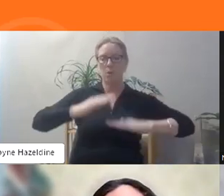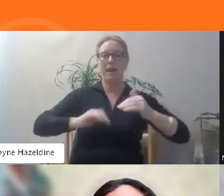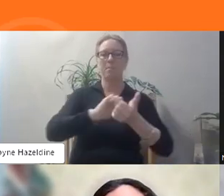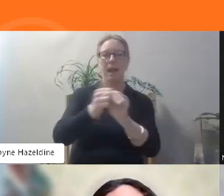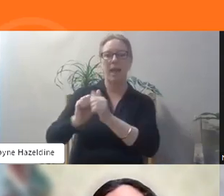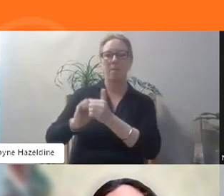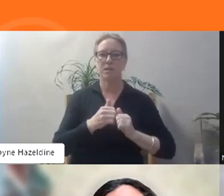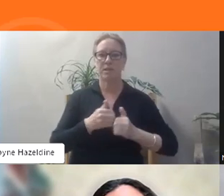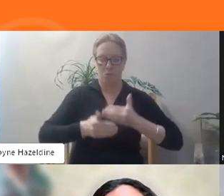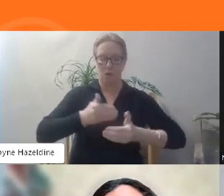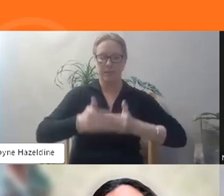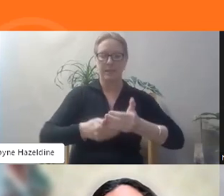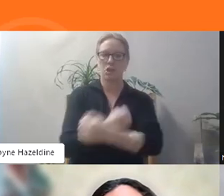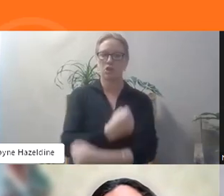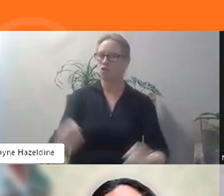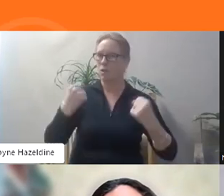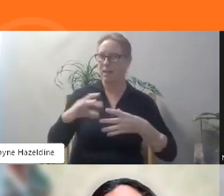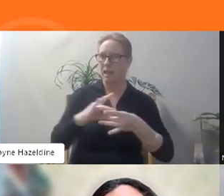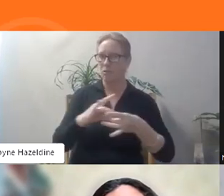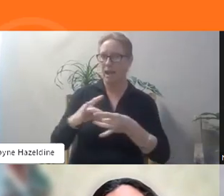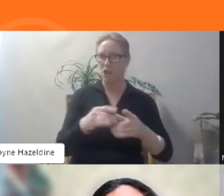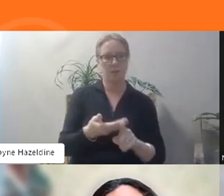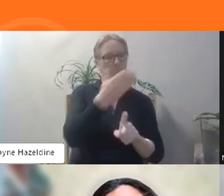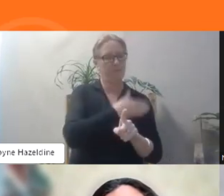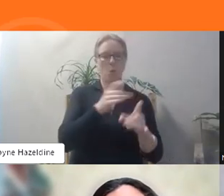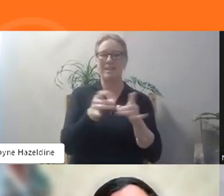on strengthening relationships before we start to introduce change.